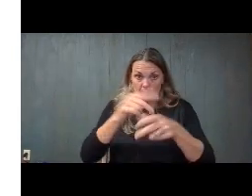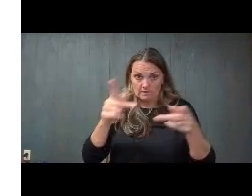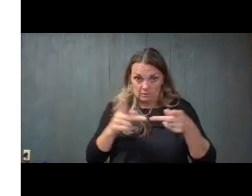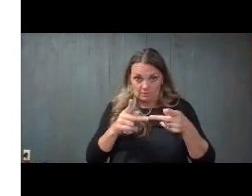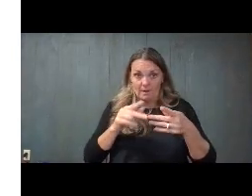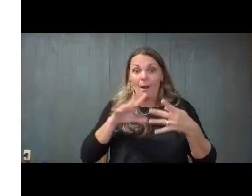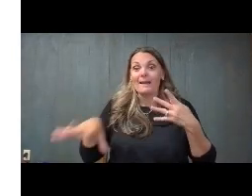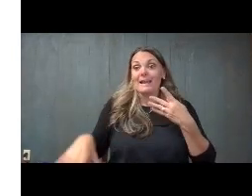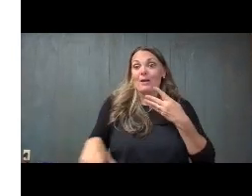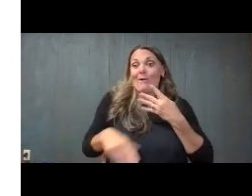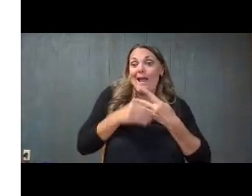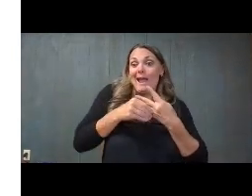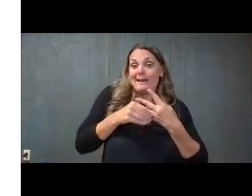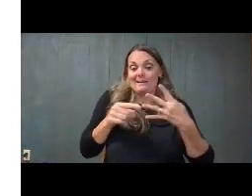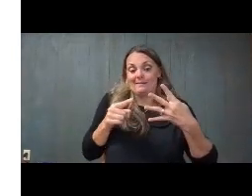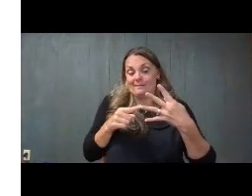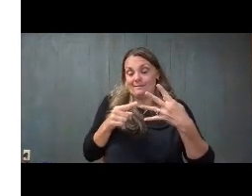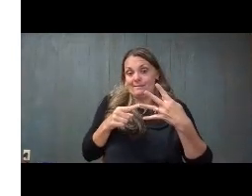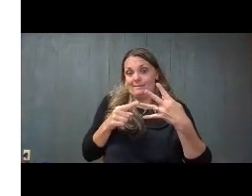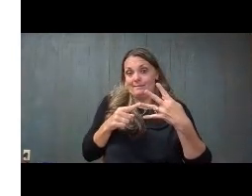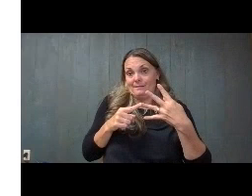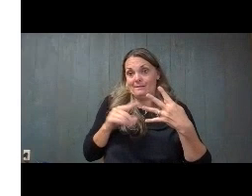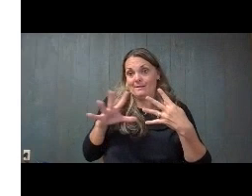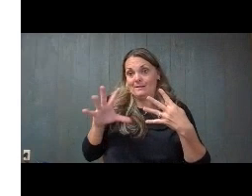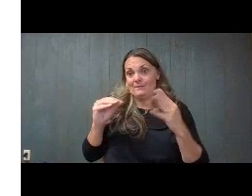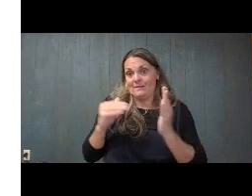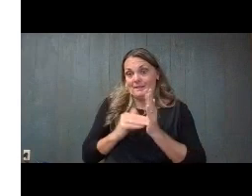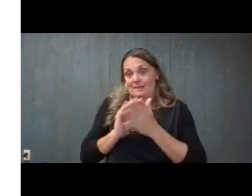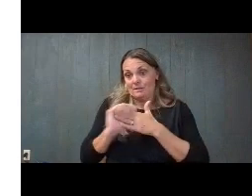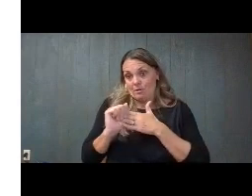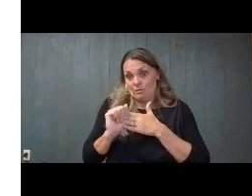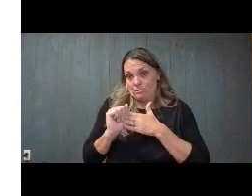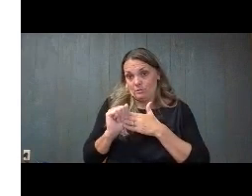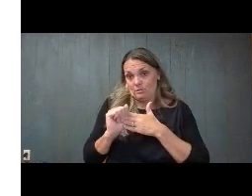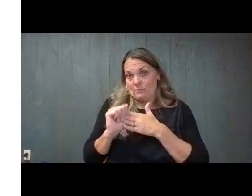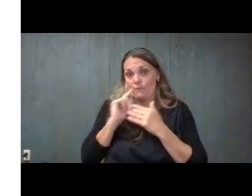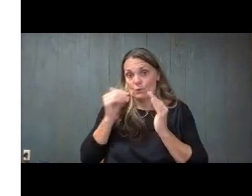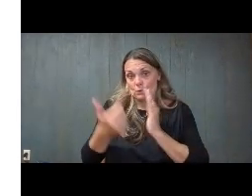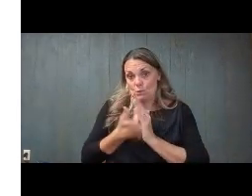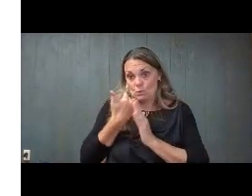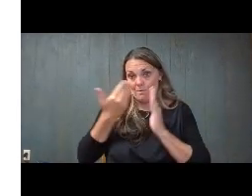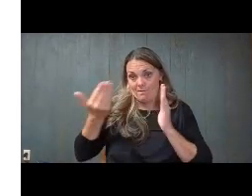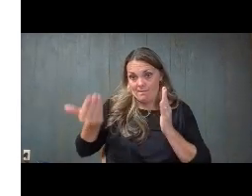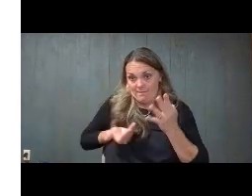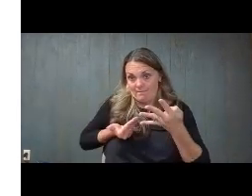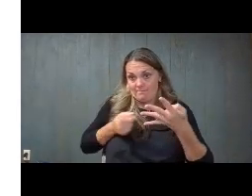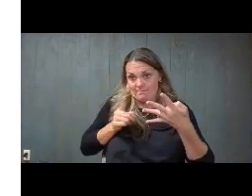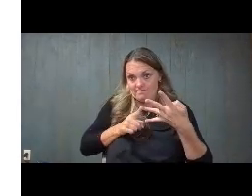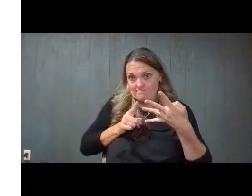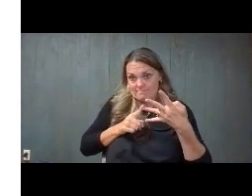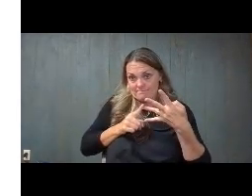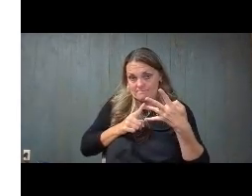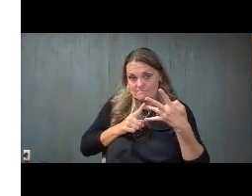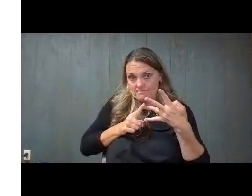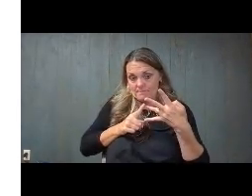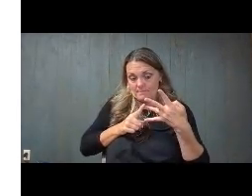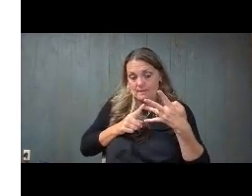you're adding on an additional $50,000 for the new hire in year three. Same thing.